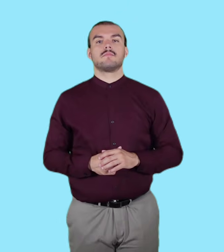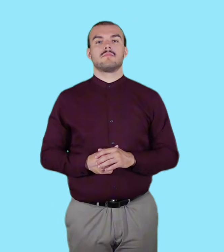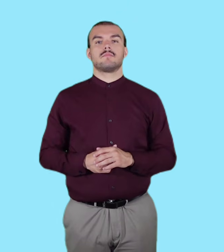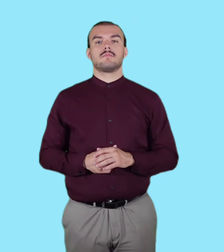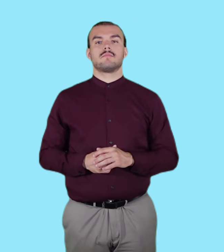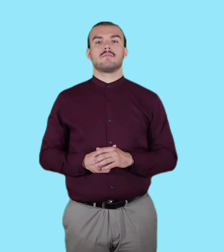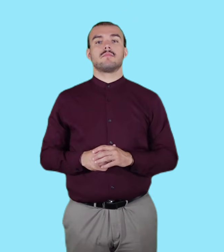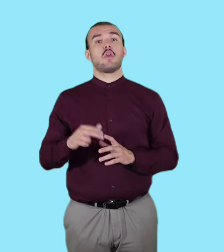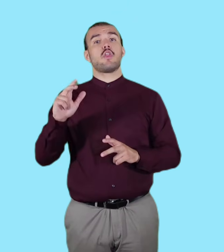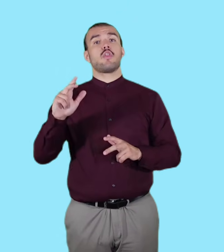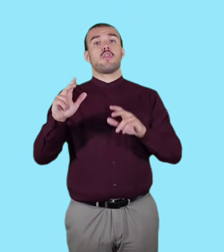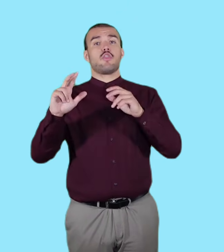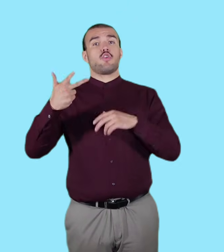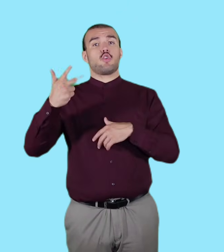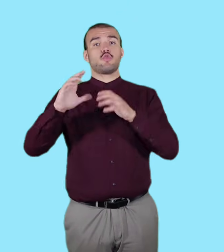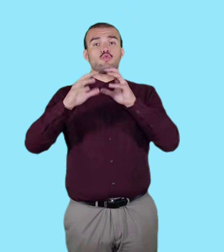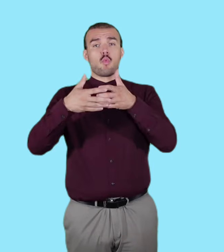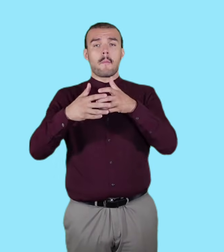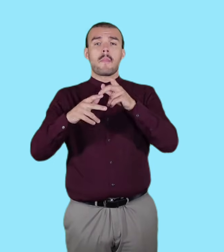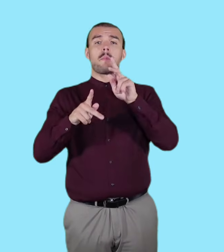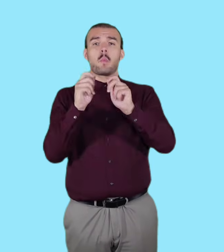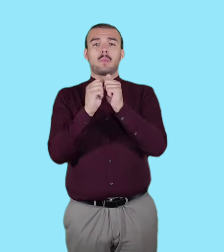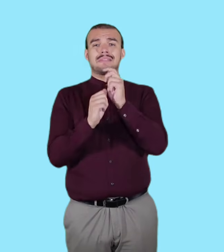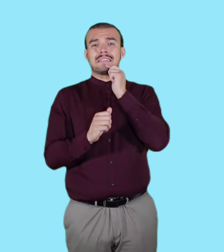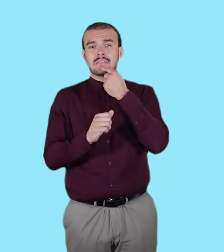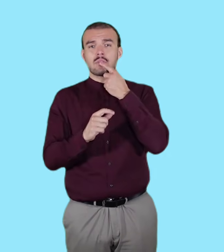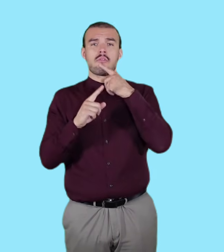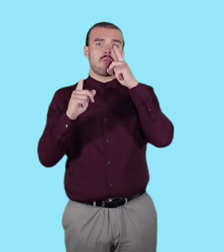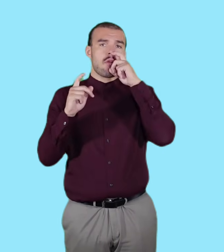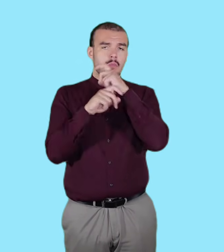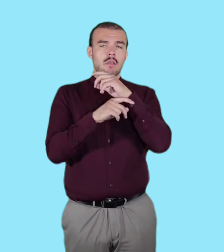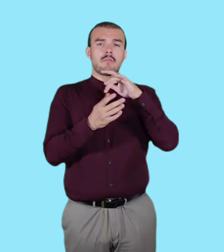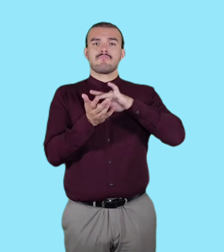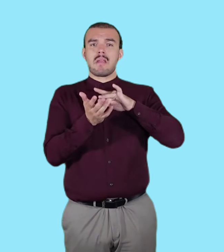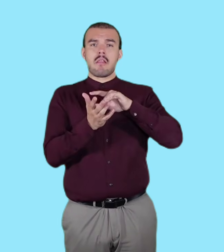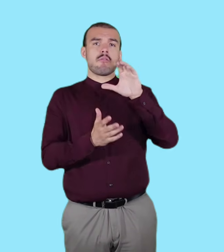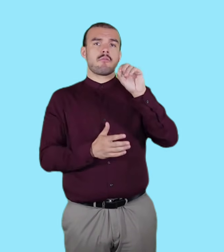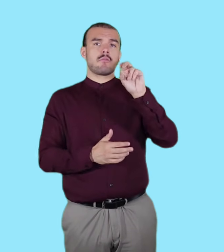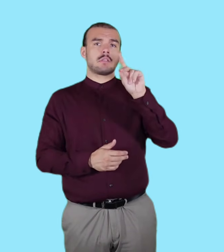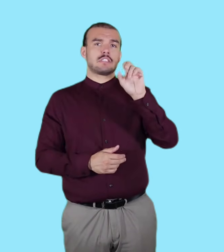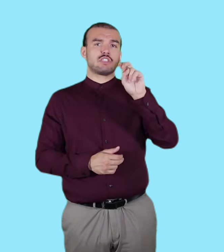The third group is people with serious or complex medical conditions.